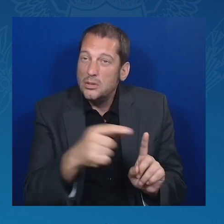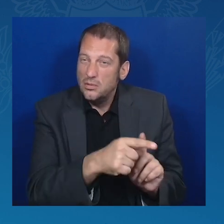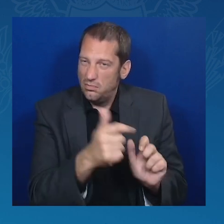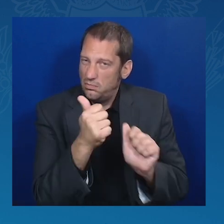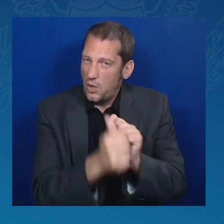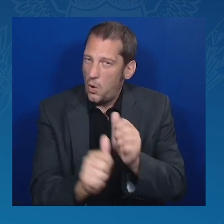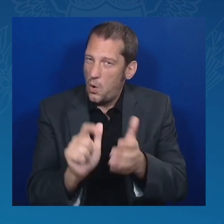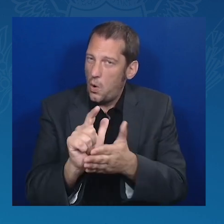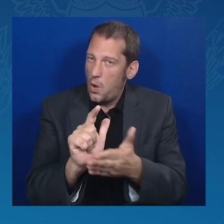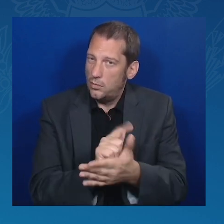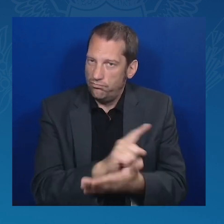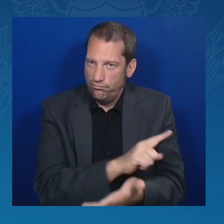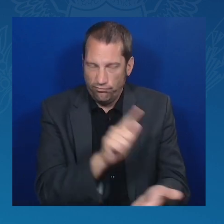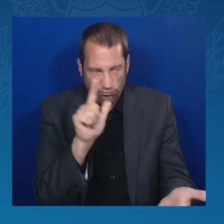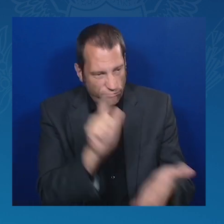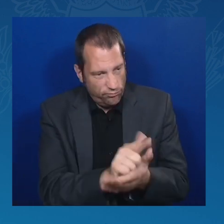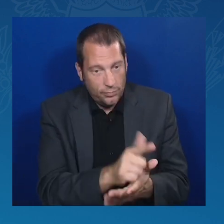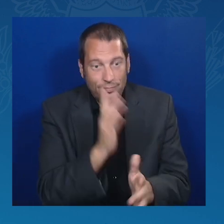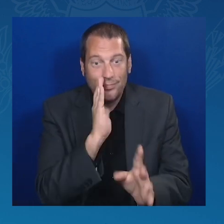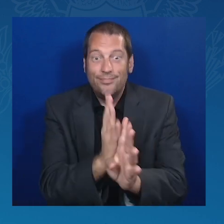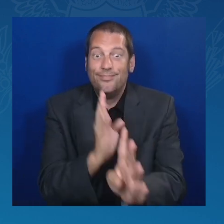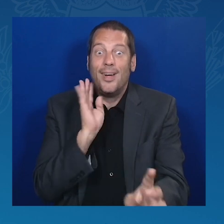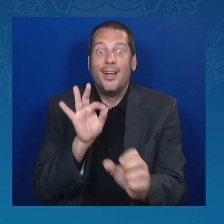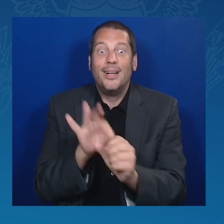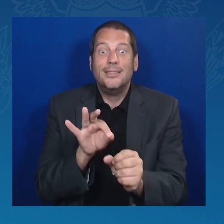The hypocrisy abounds, what happened to love thy neighbor?